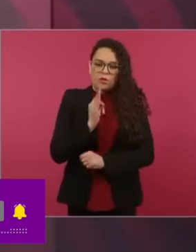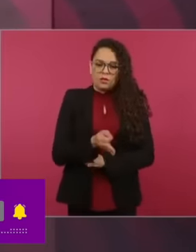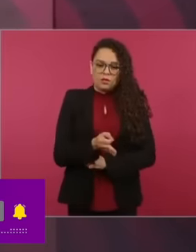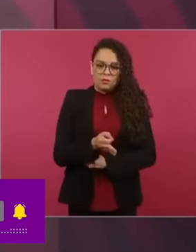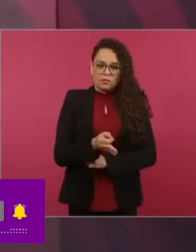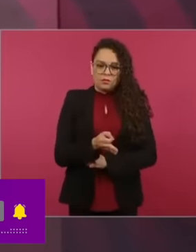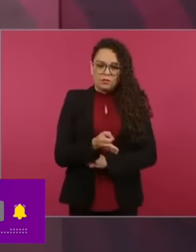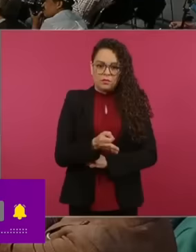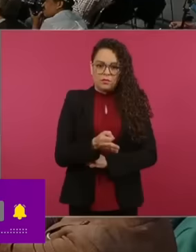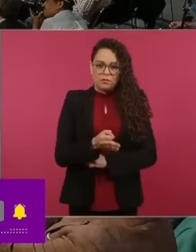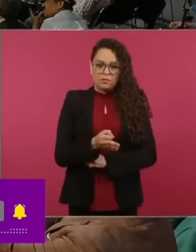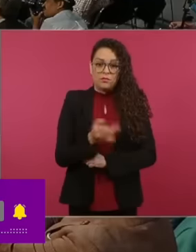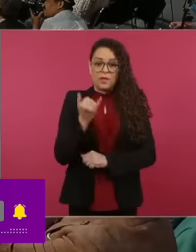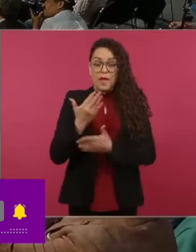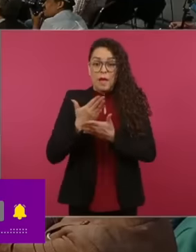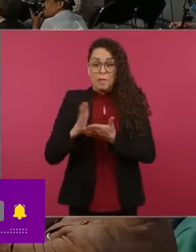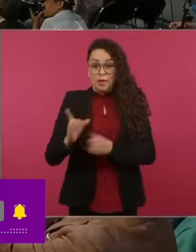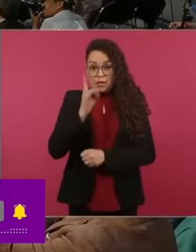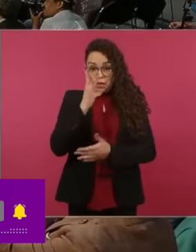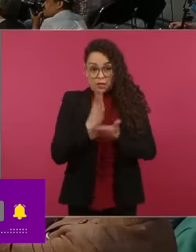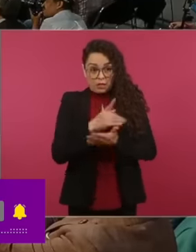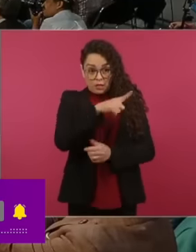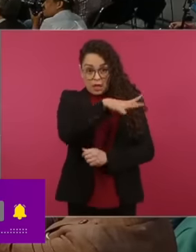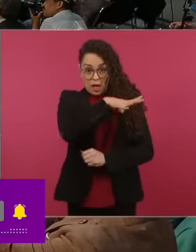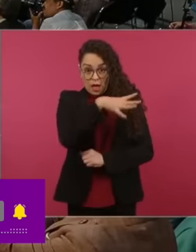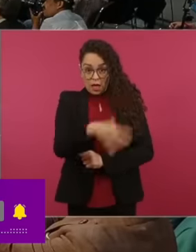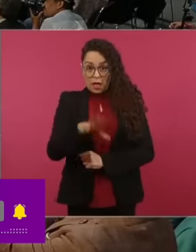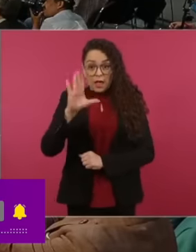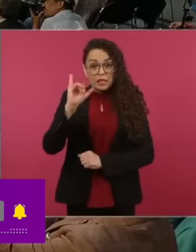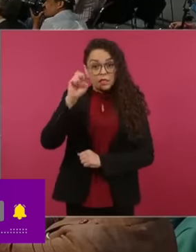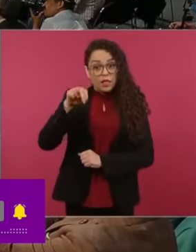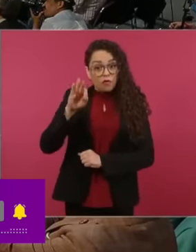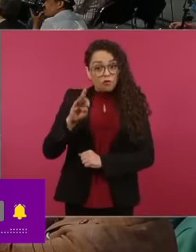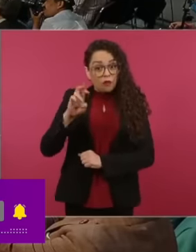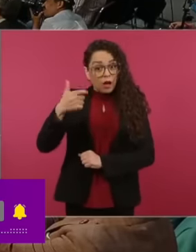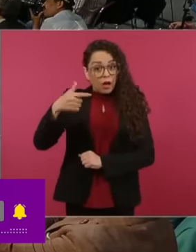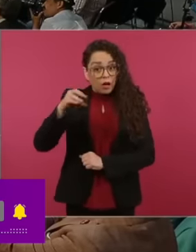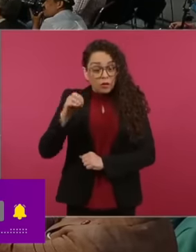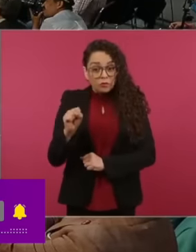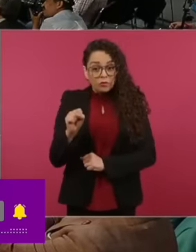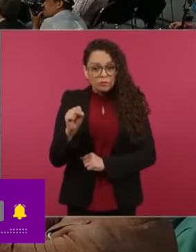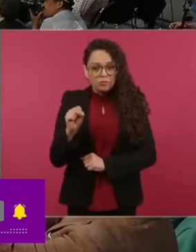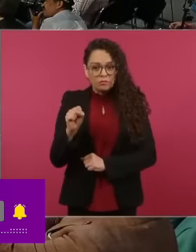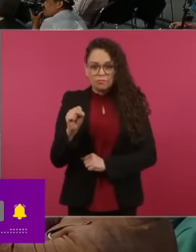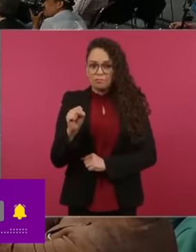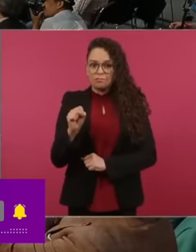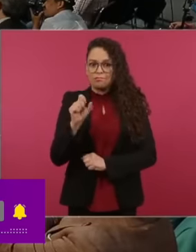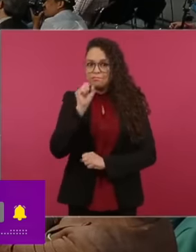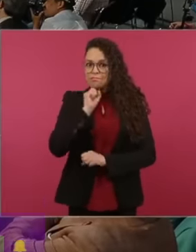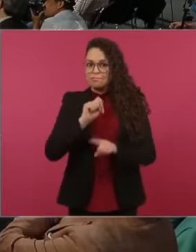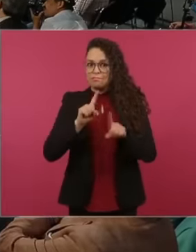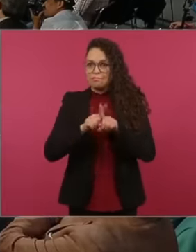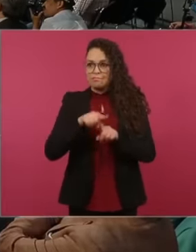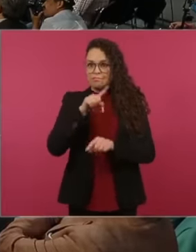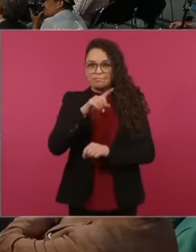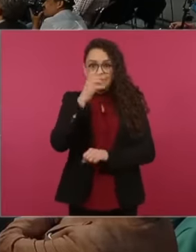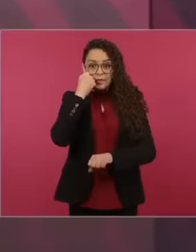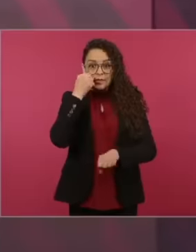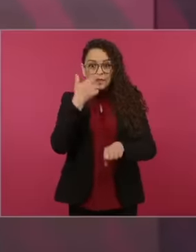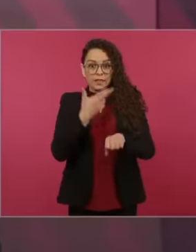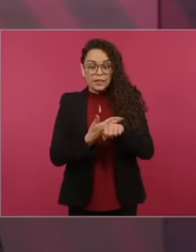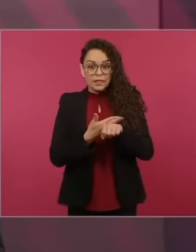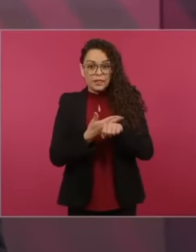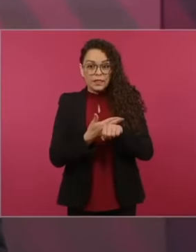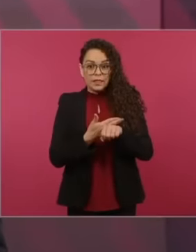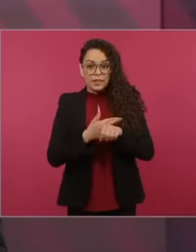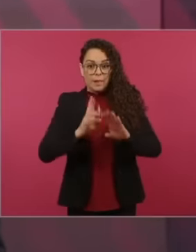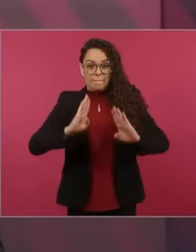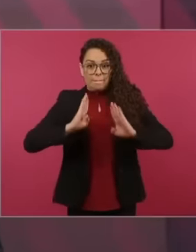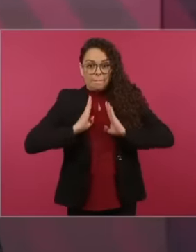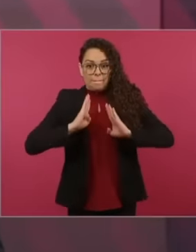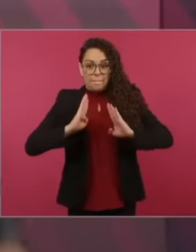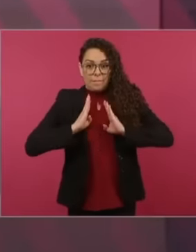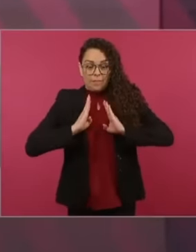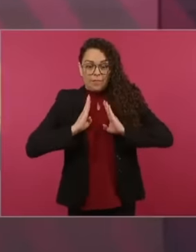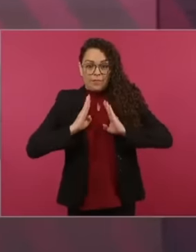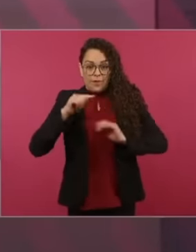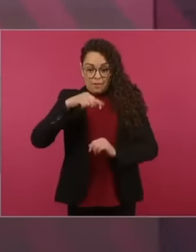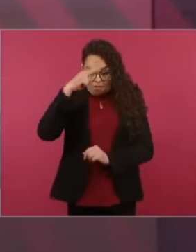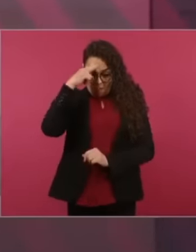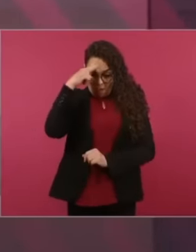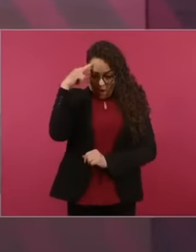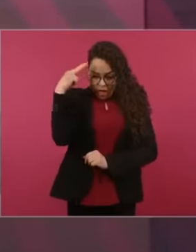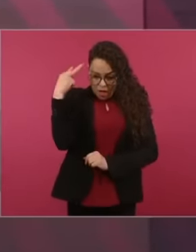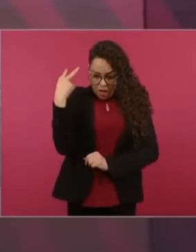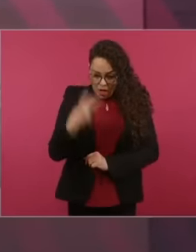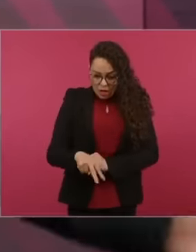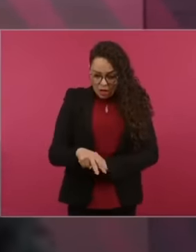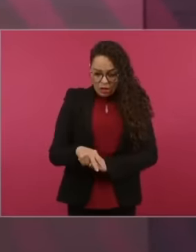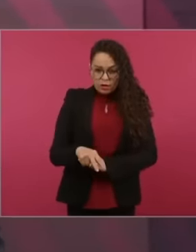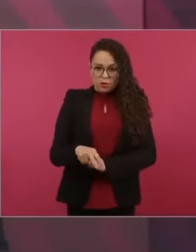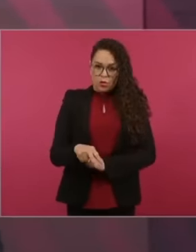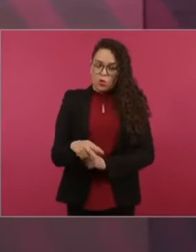Fires was the Secretary of Defense of Mexico to undermine an institution